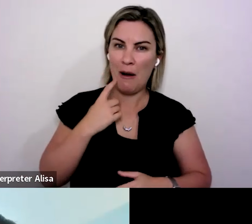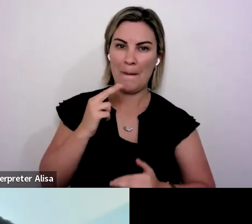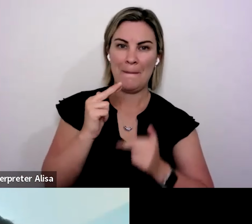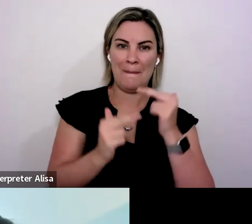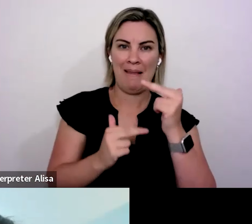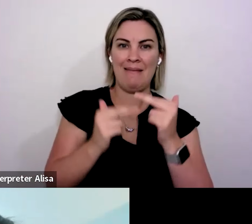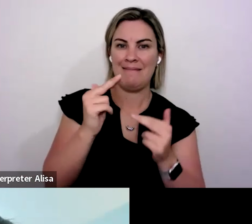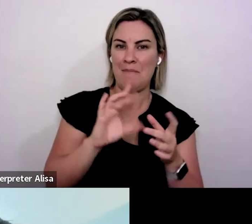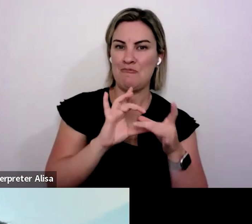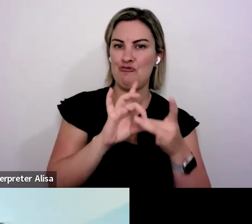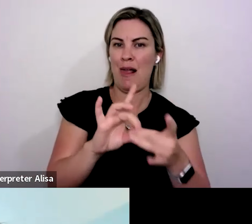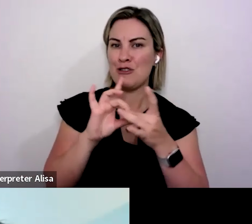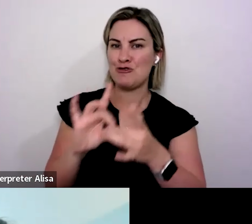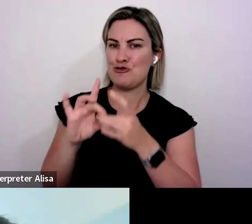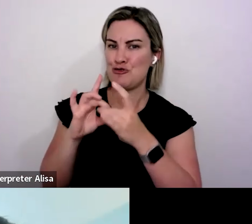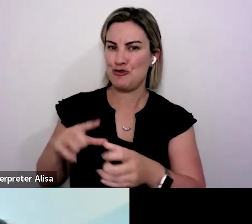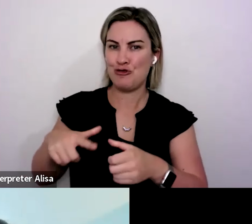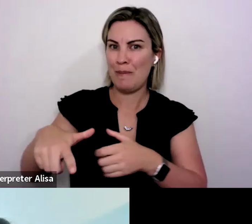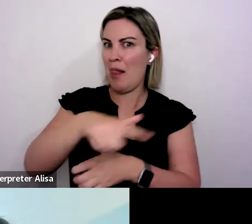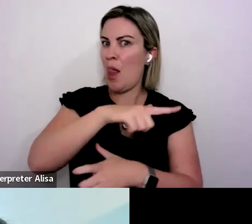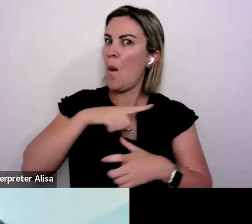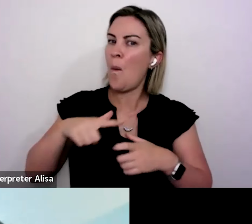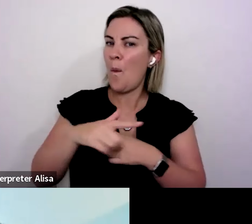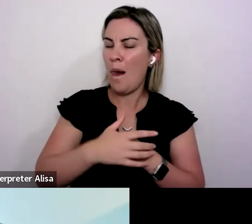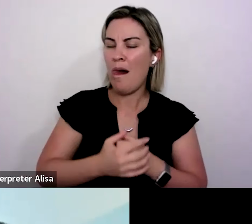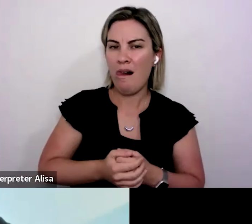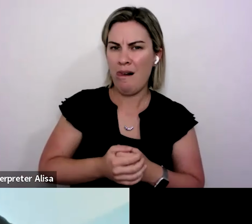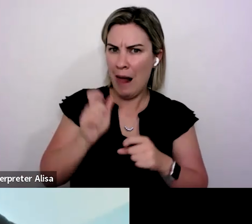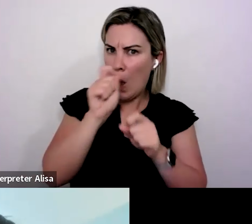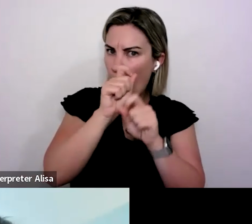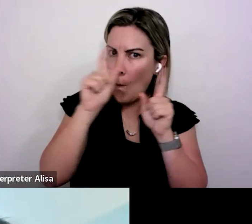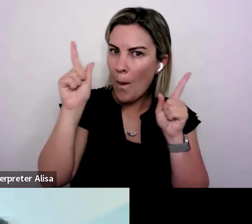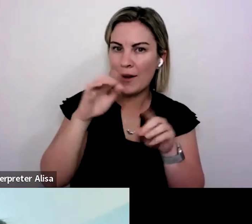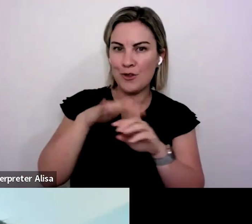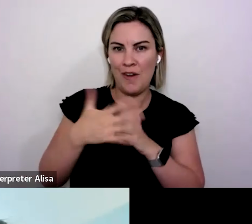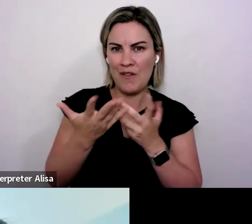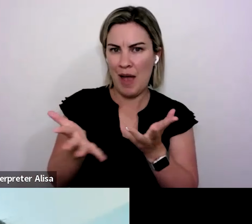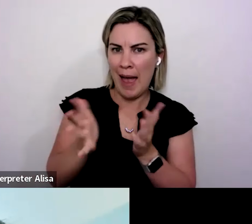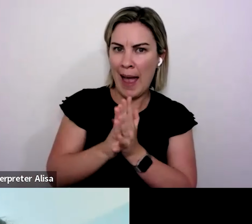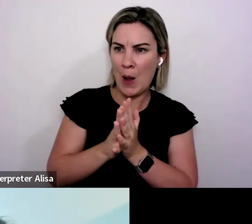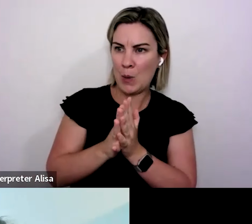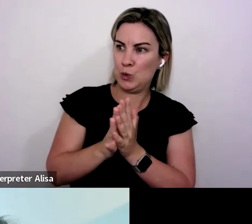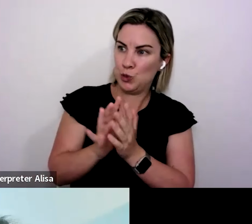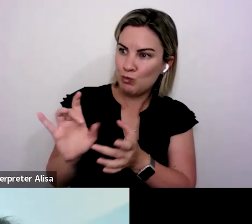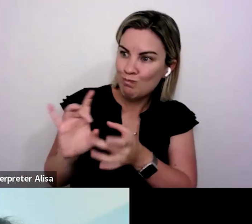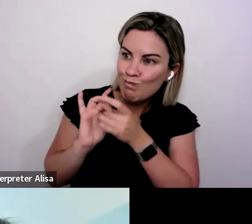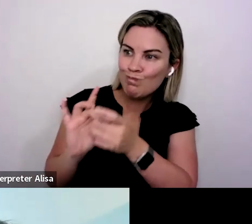up those relationships and awareness about how you do engage with Aboriginal and Torres Strait Islander people.